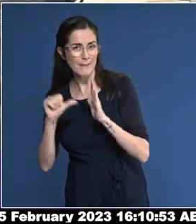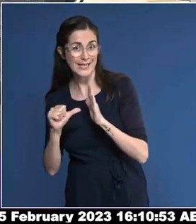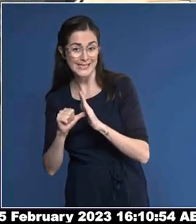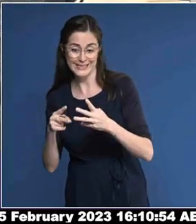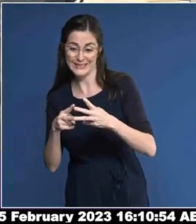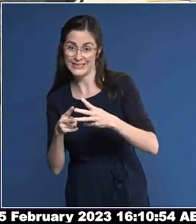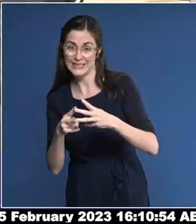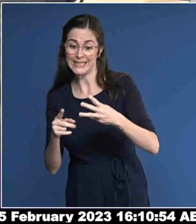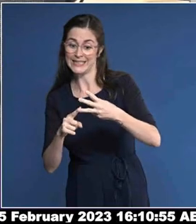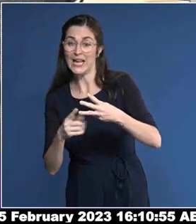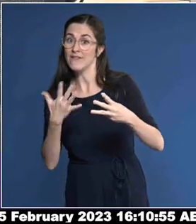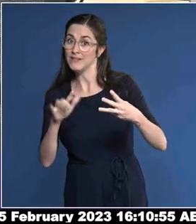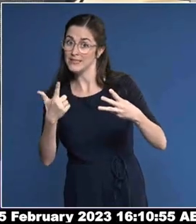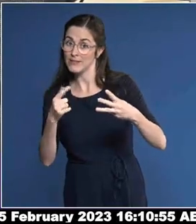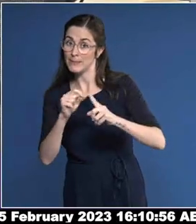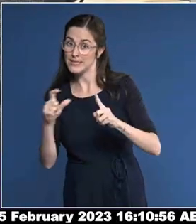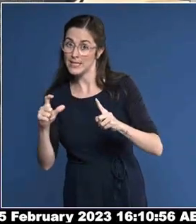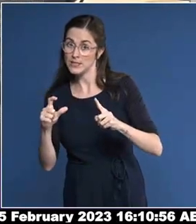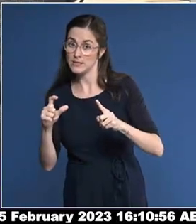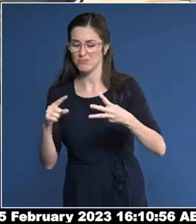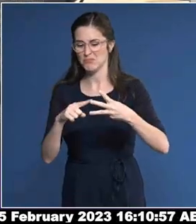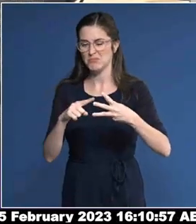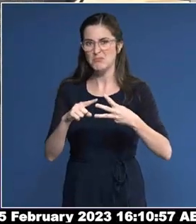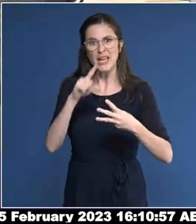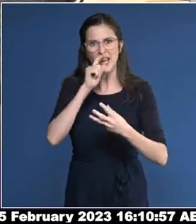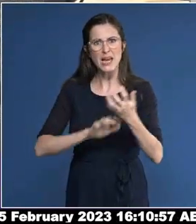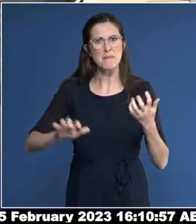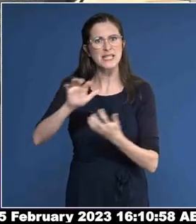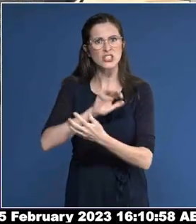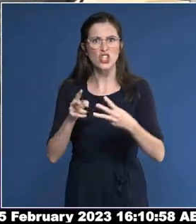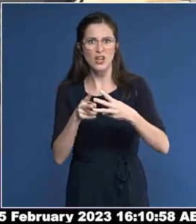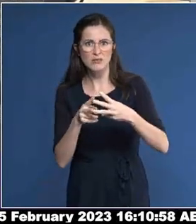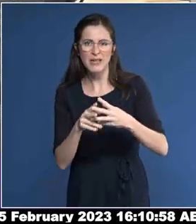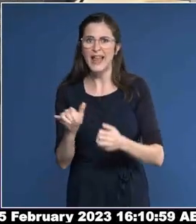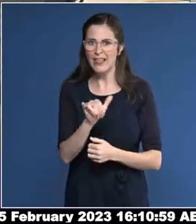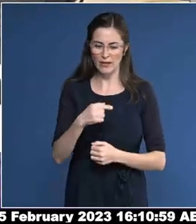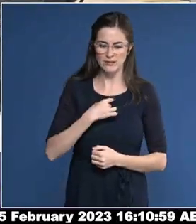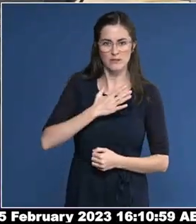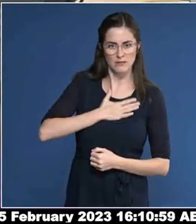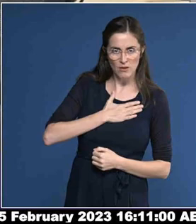That's correct. MS DOWSETT: And the balance are either partially or fully self-managed. MR HARPER: That's correct.